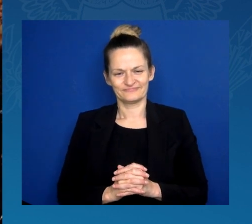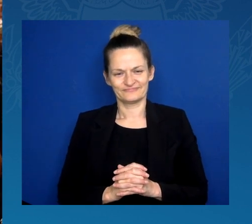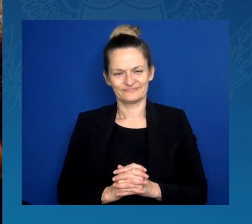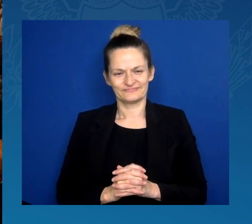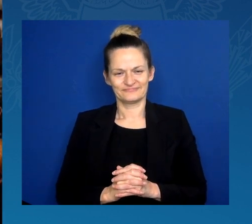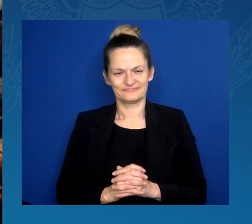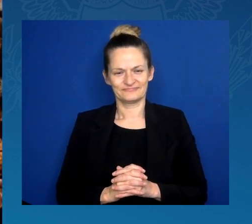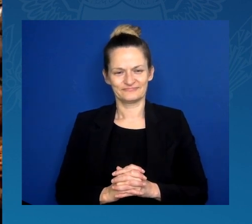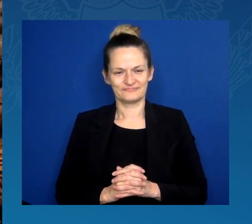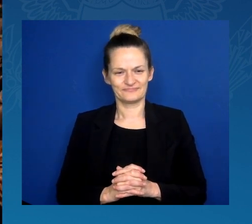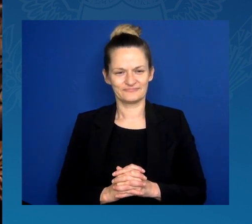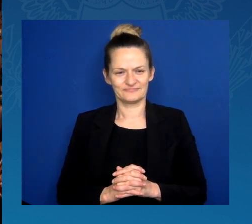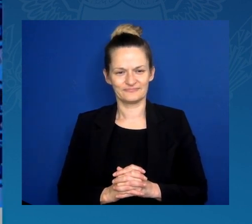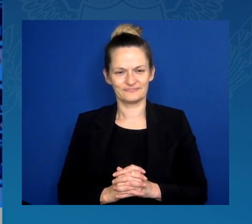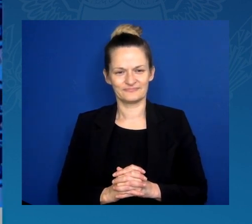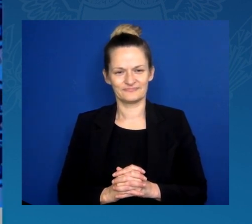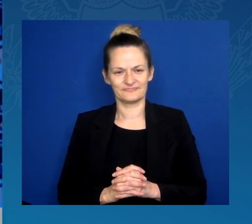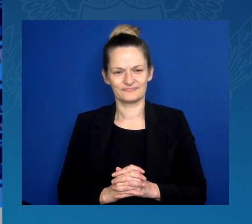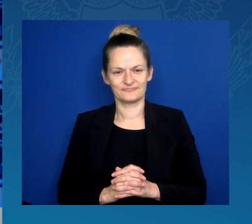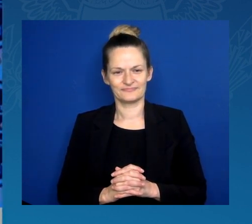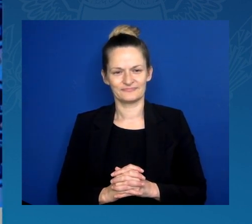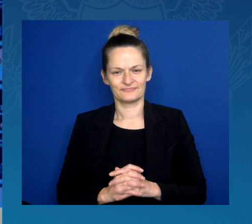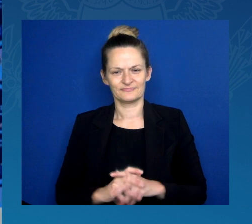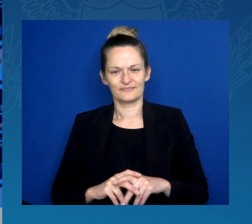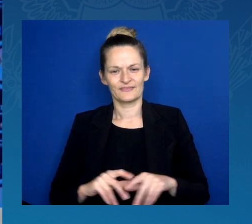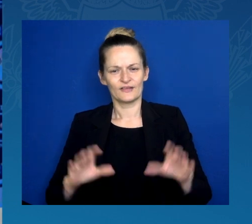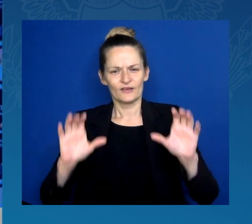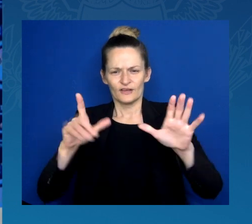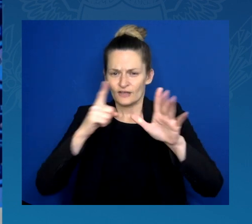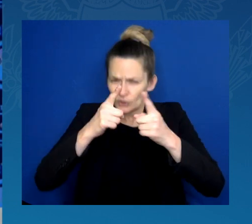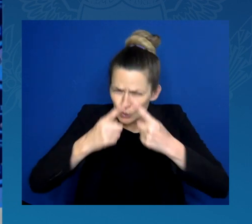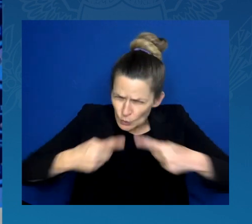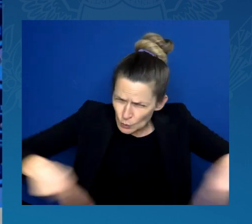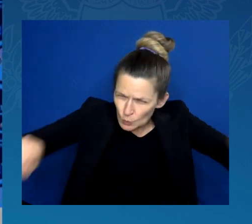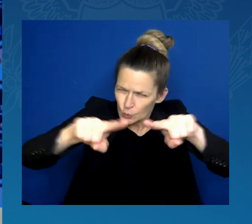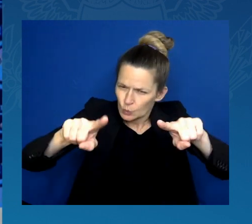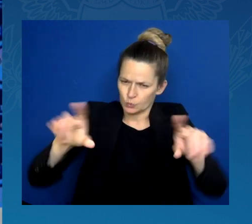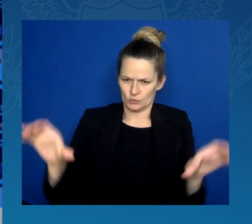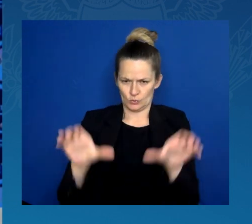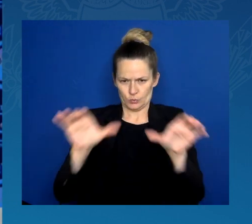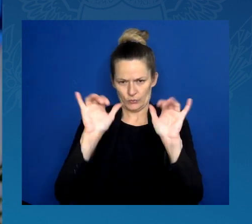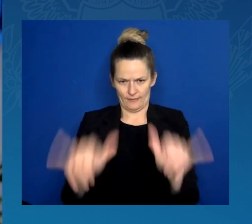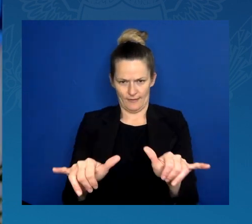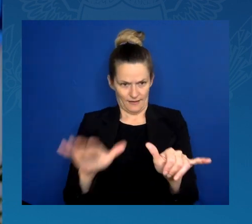You're doing it. So, let me say, steelworkers -- so, you know,